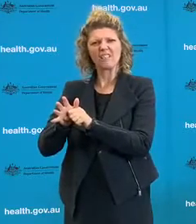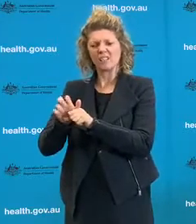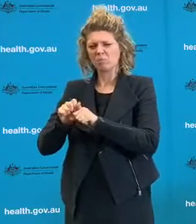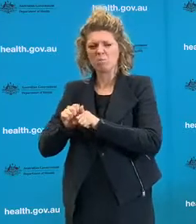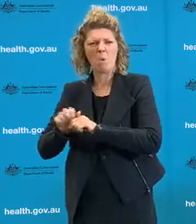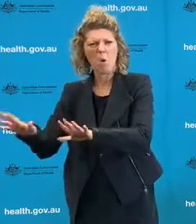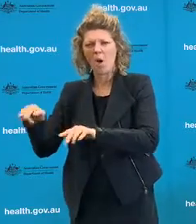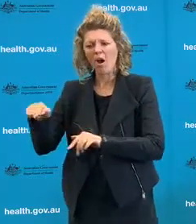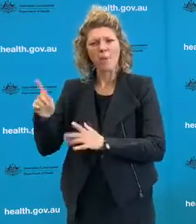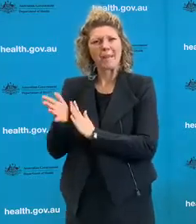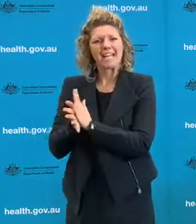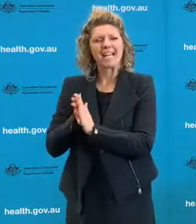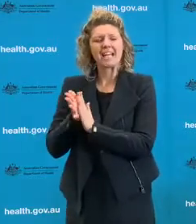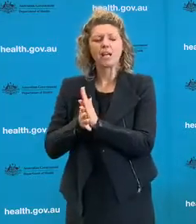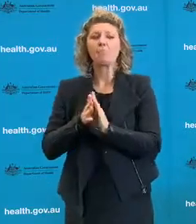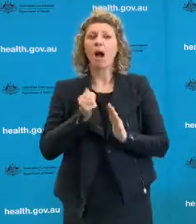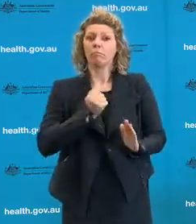conversations on this matter and some of